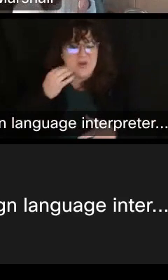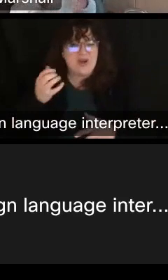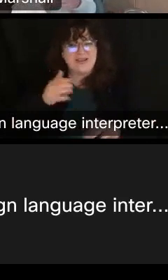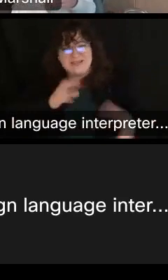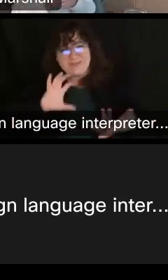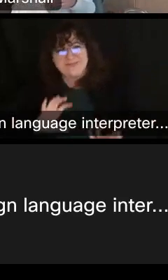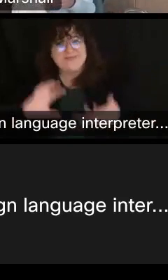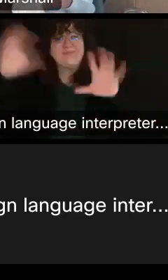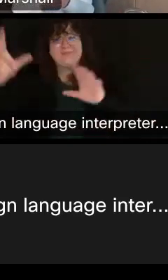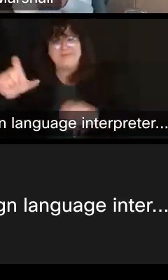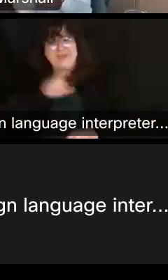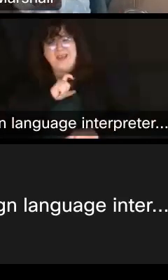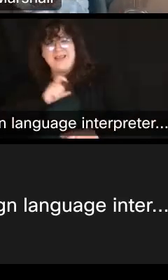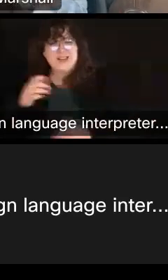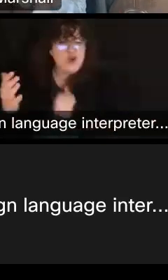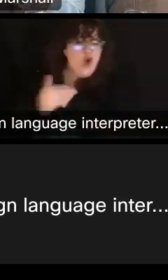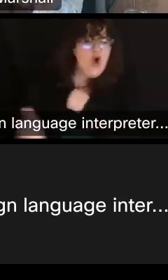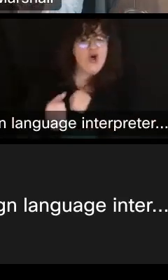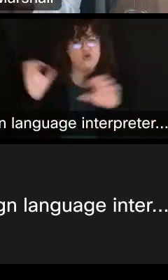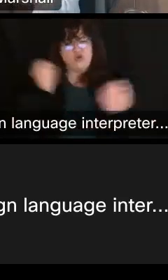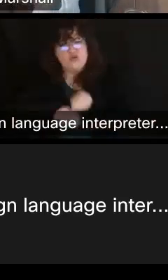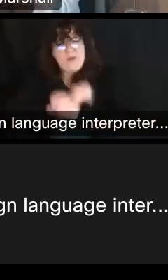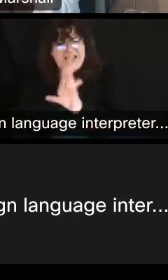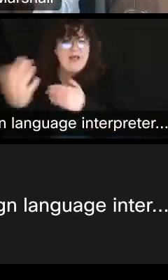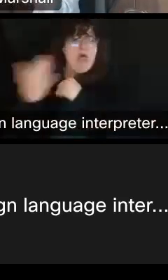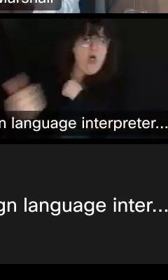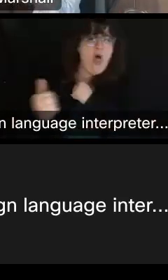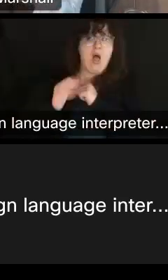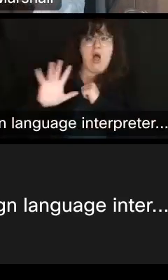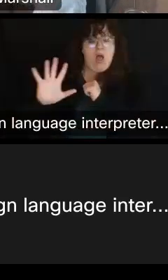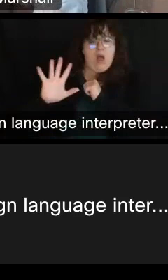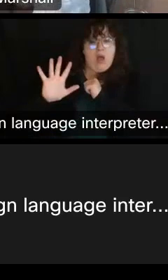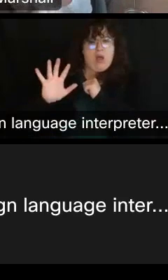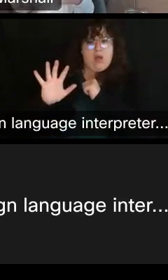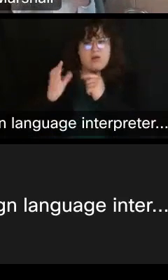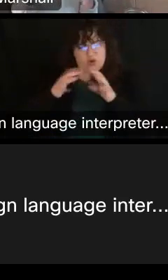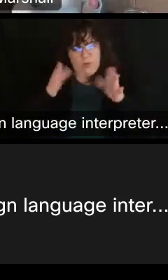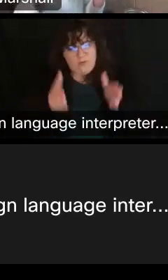a mobile crisis gets called and really that they go into the hospital? This is also part